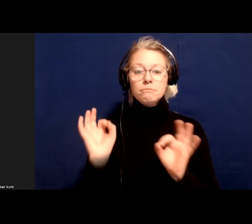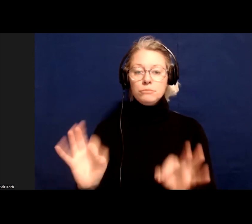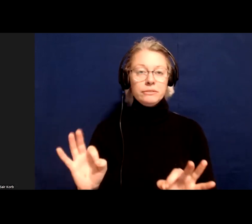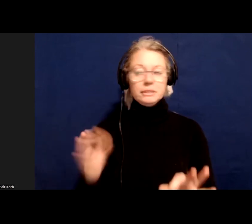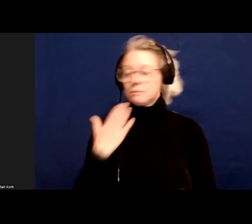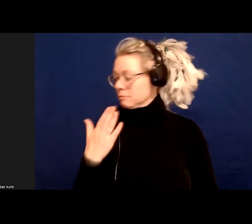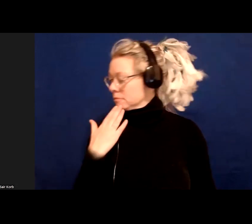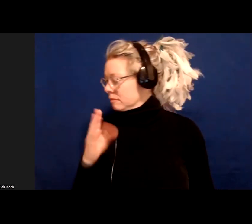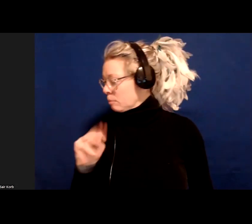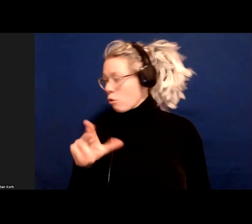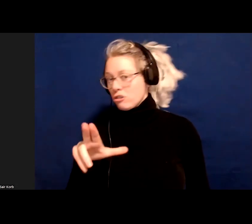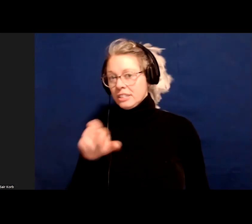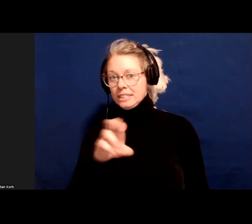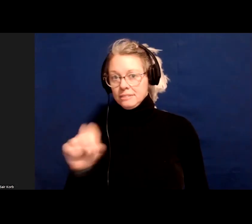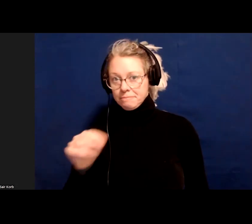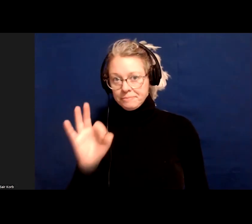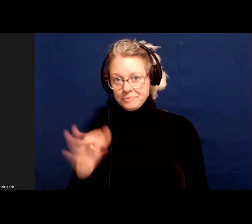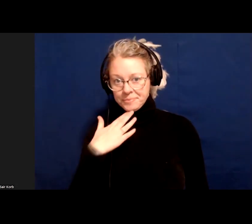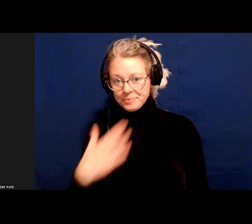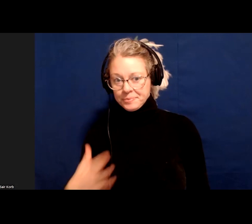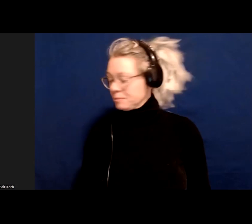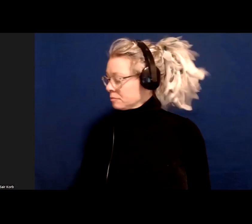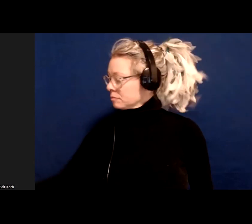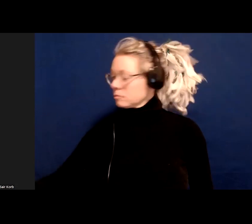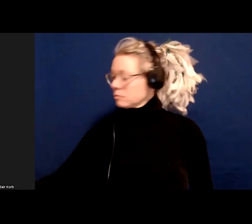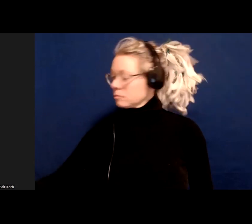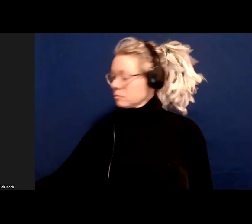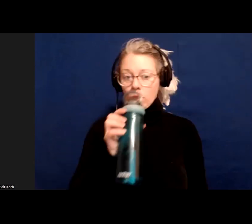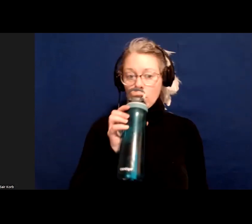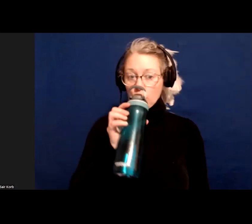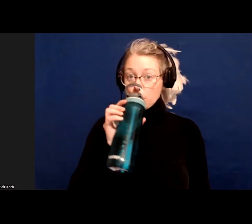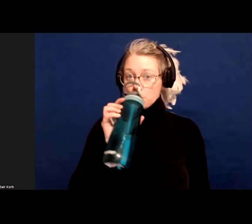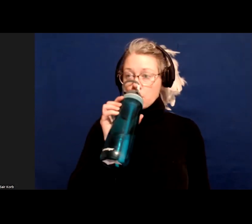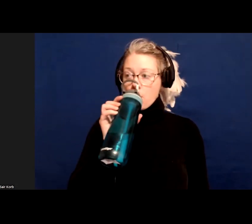be awesome. Thanks, Maureen. So if you have questions again, please feel free to type